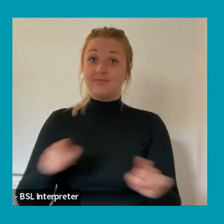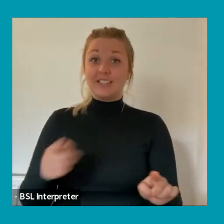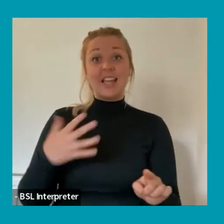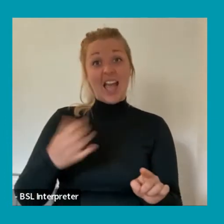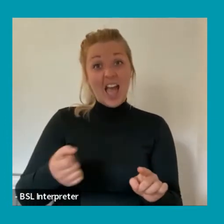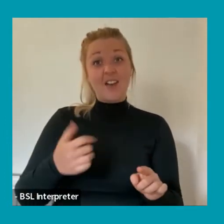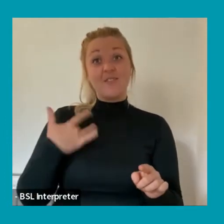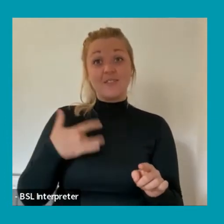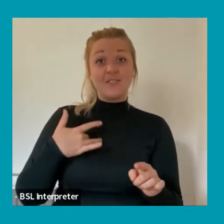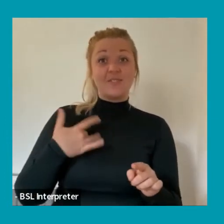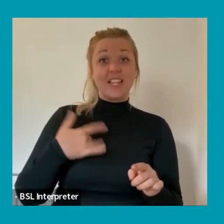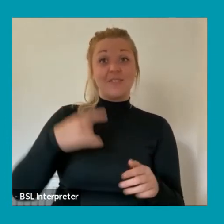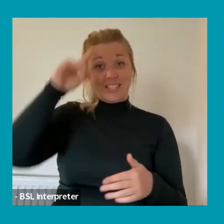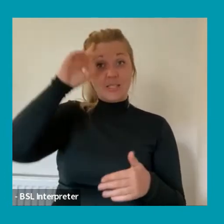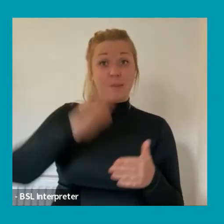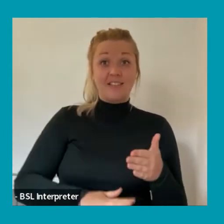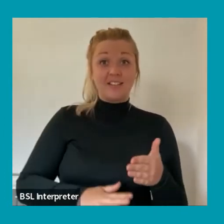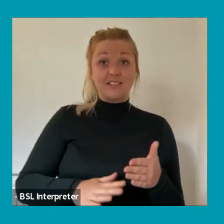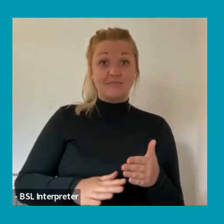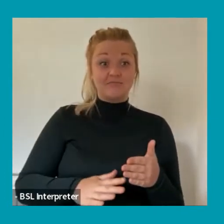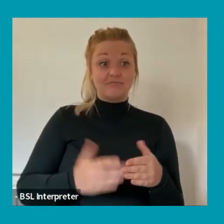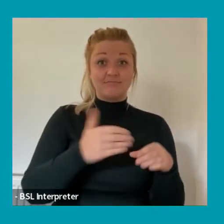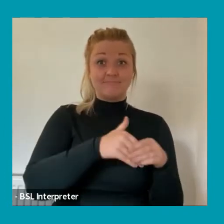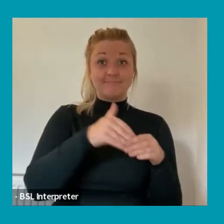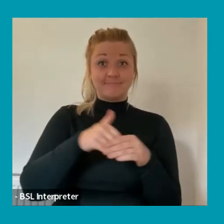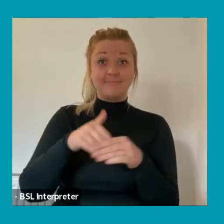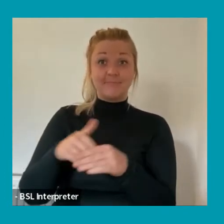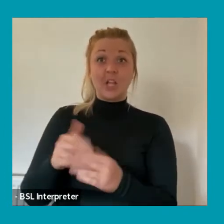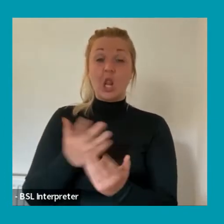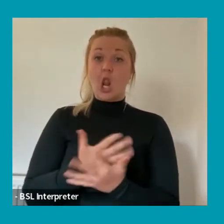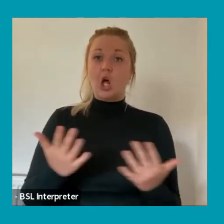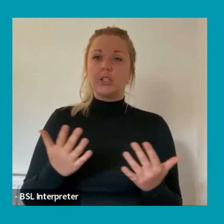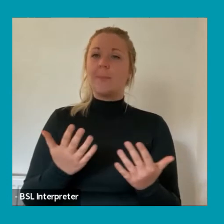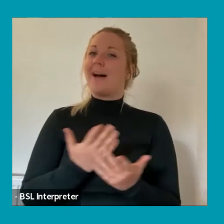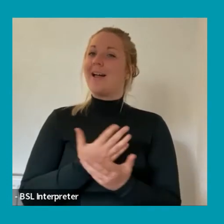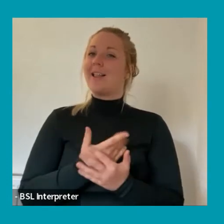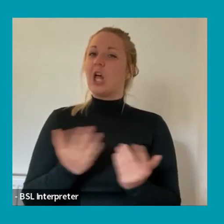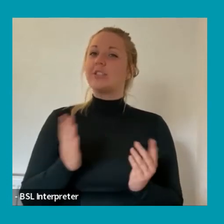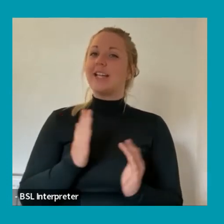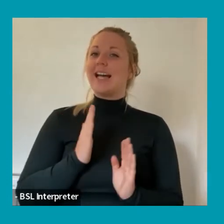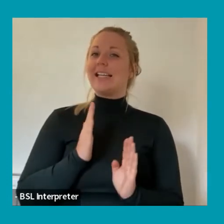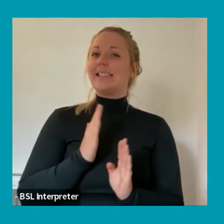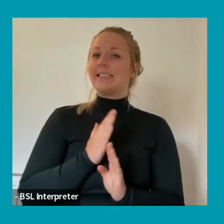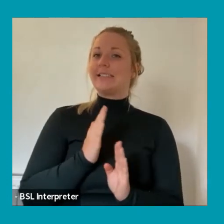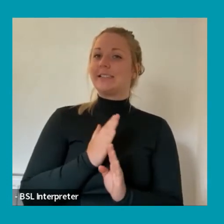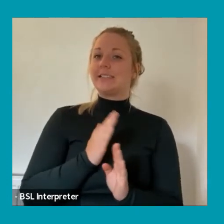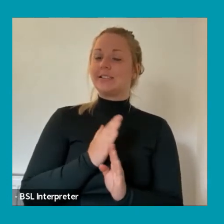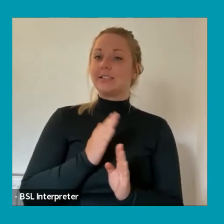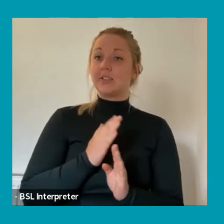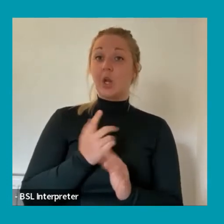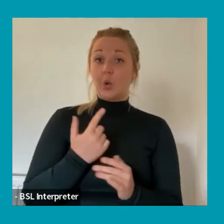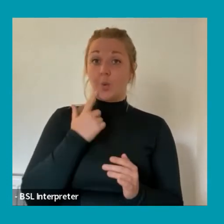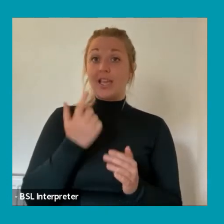within them, but a lot of those are hidden. We can only use lived experience F we know it is there.